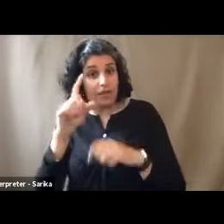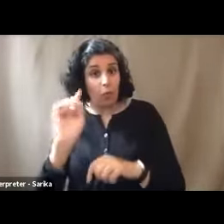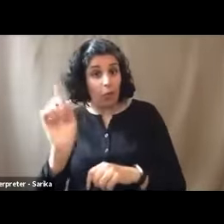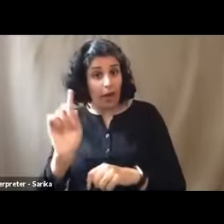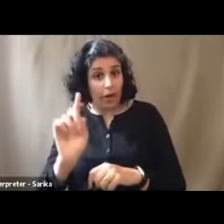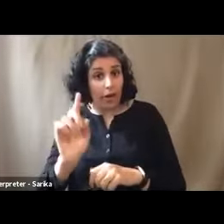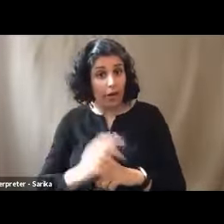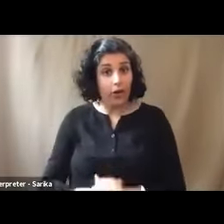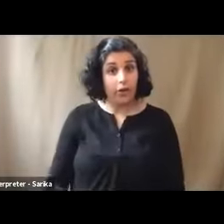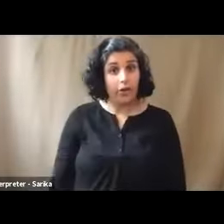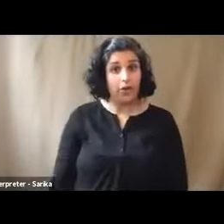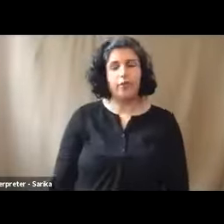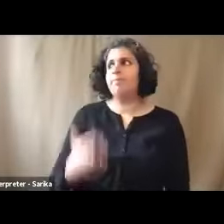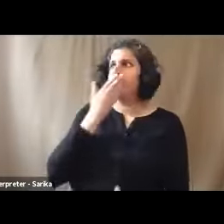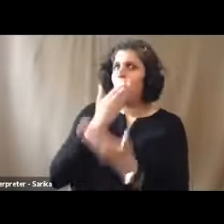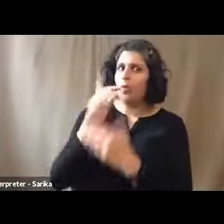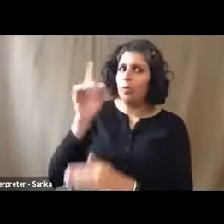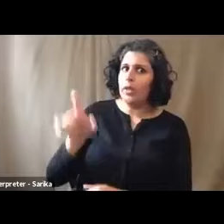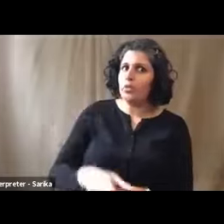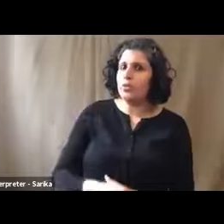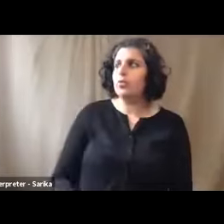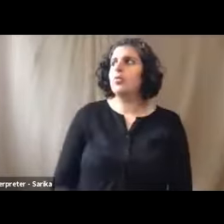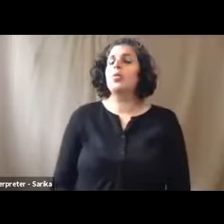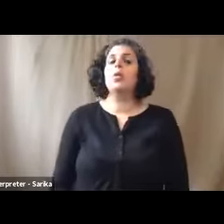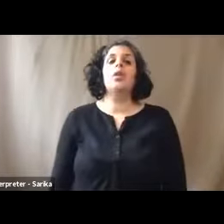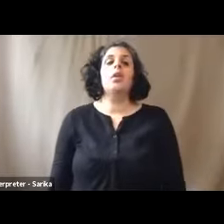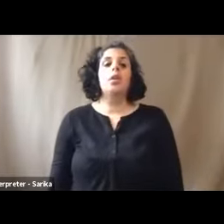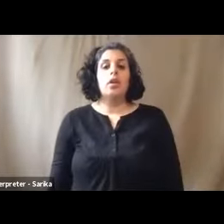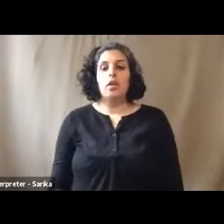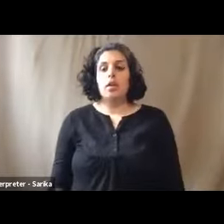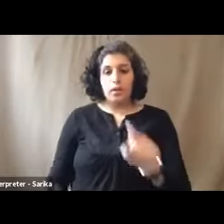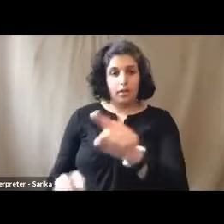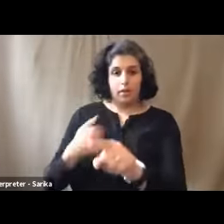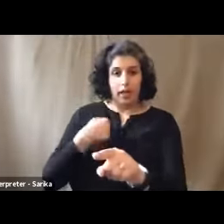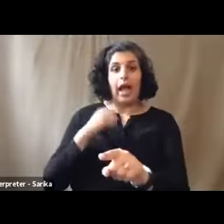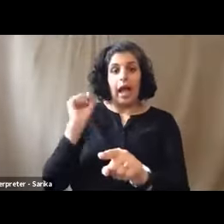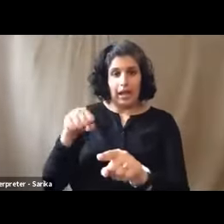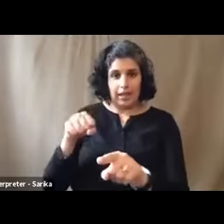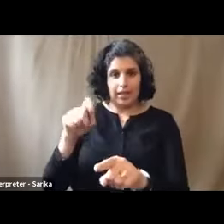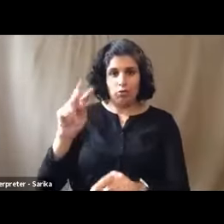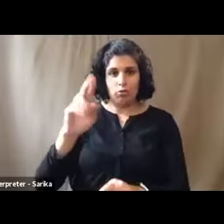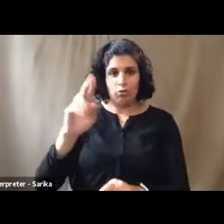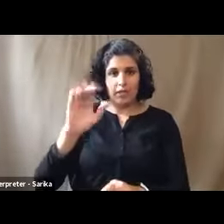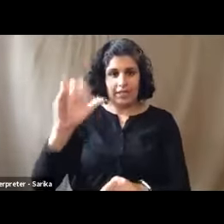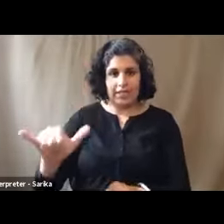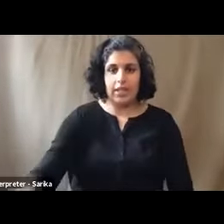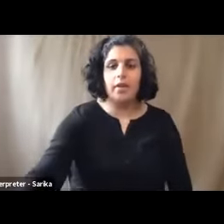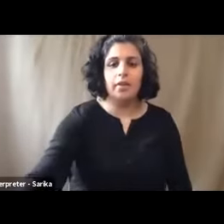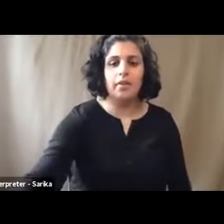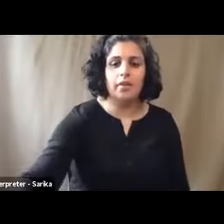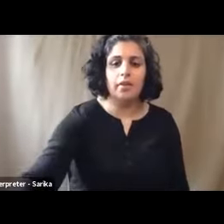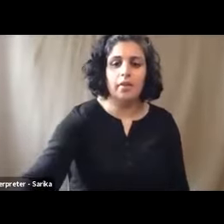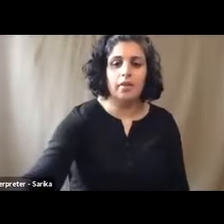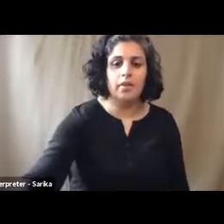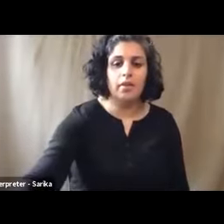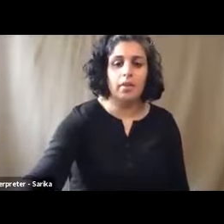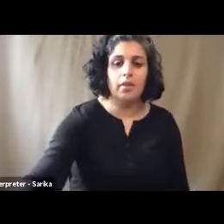I can help with this question.